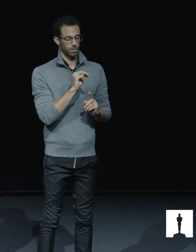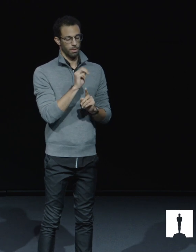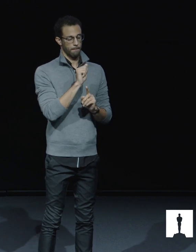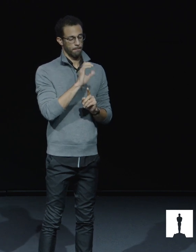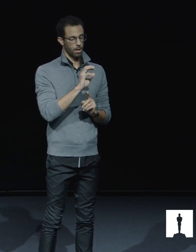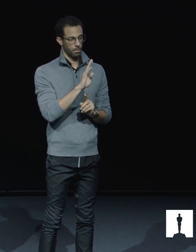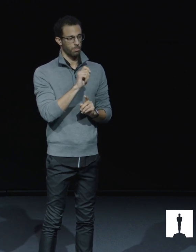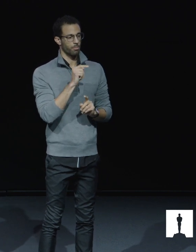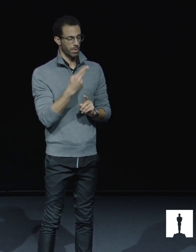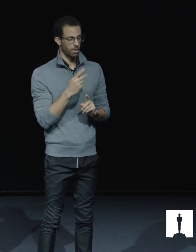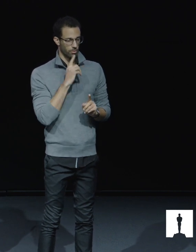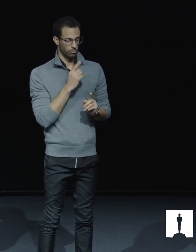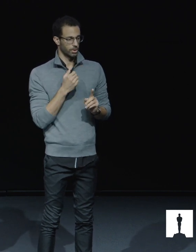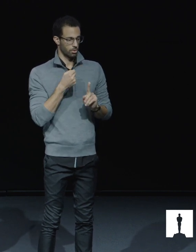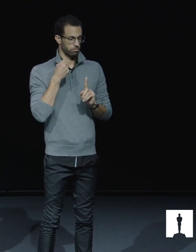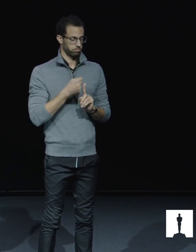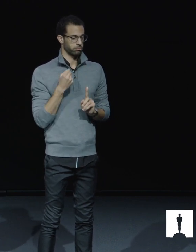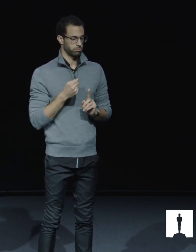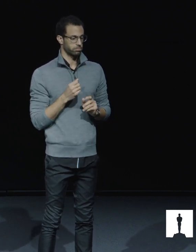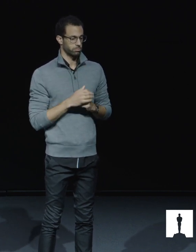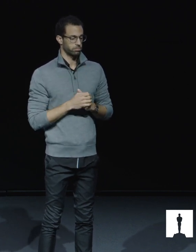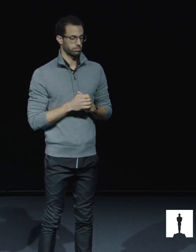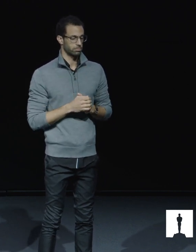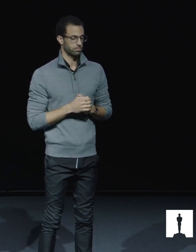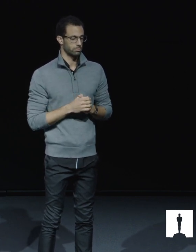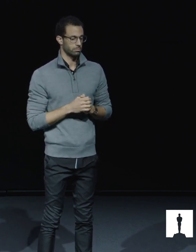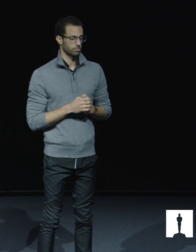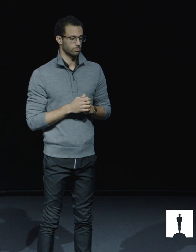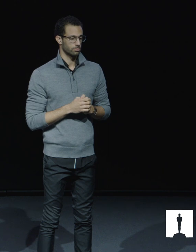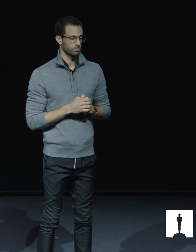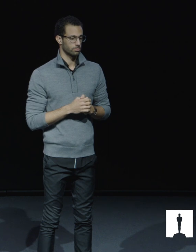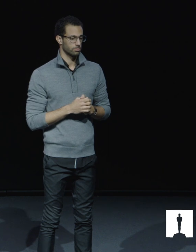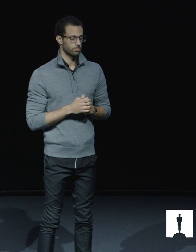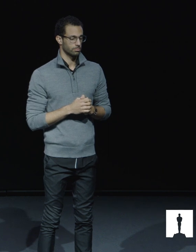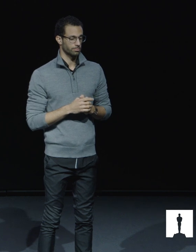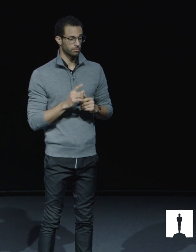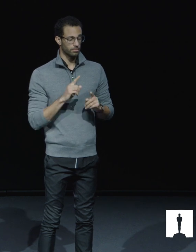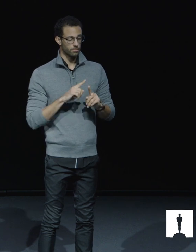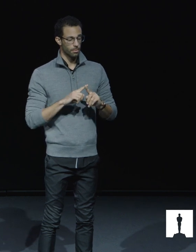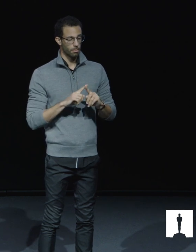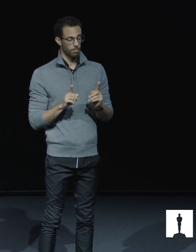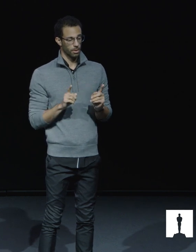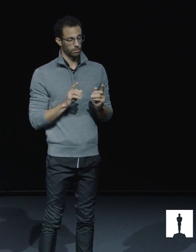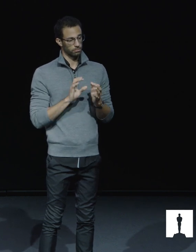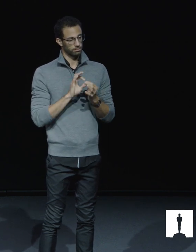moving. But seeing this––but particularly in terms of thinking about his exposure to